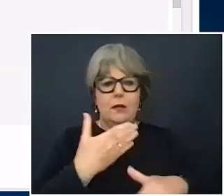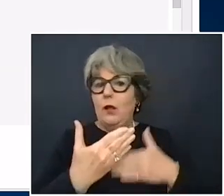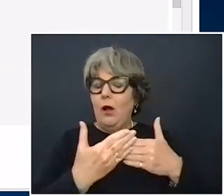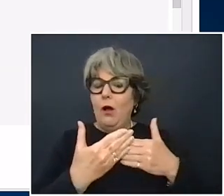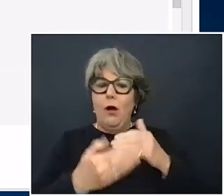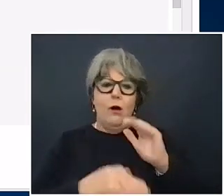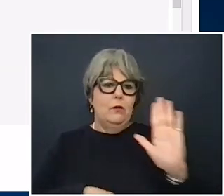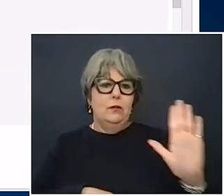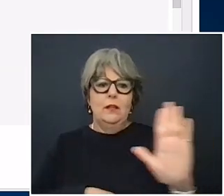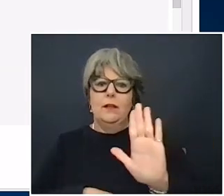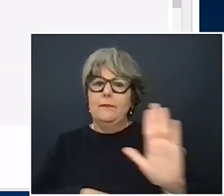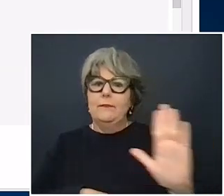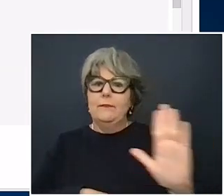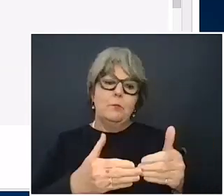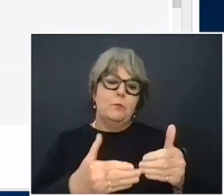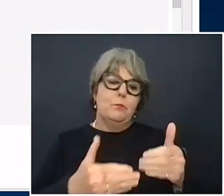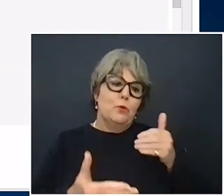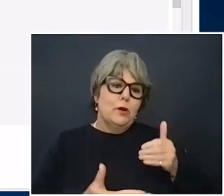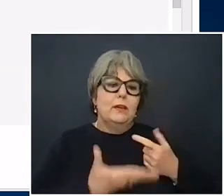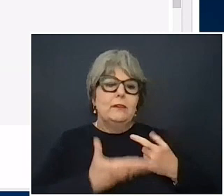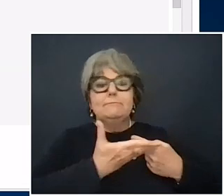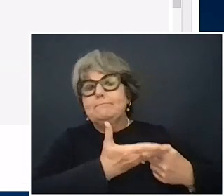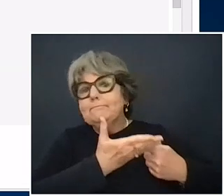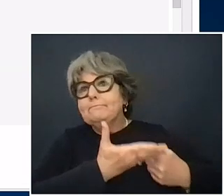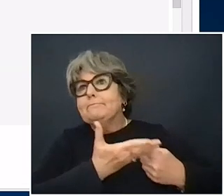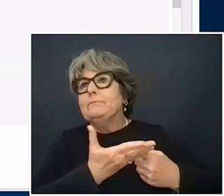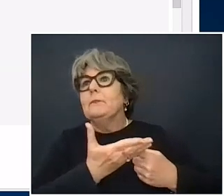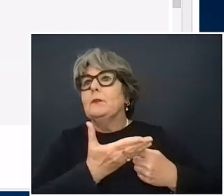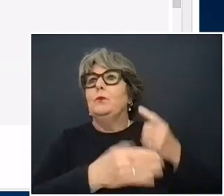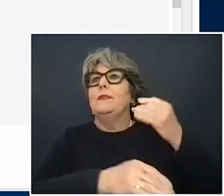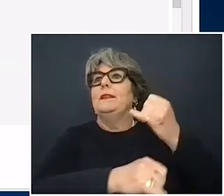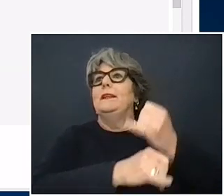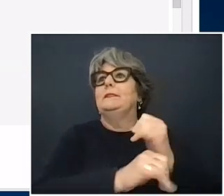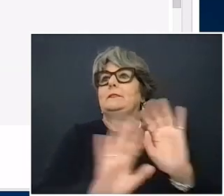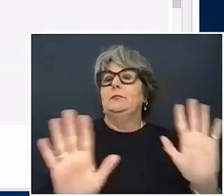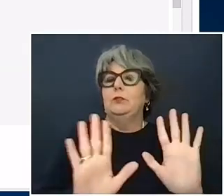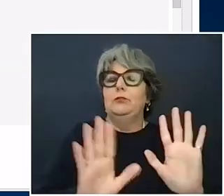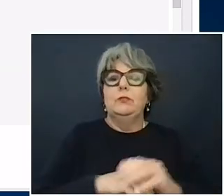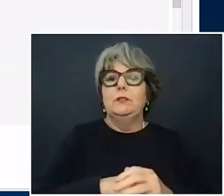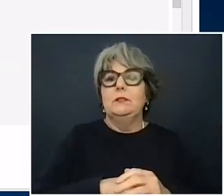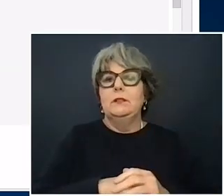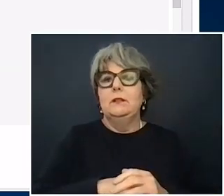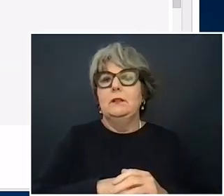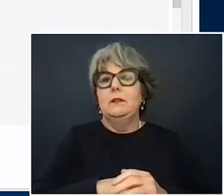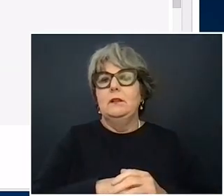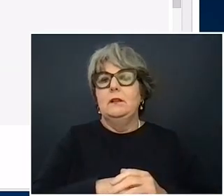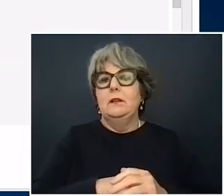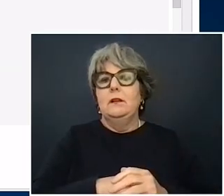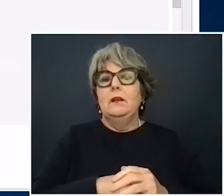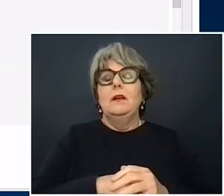conversations with an institution. When you're- you have institution A, you're ready to go.